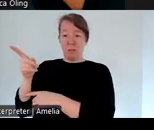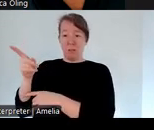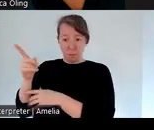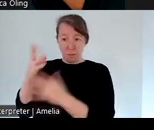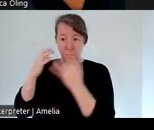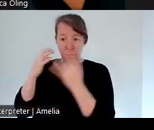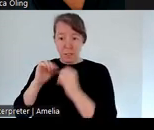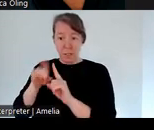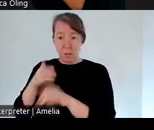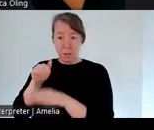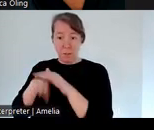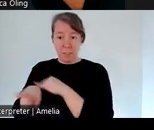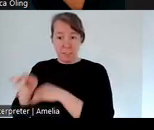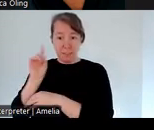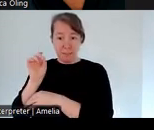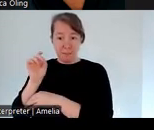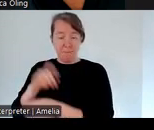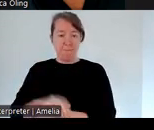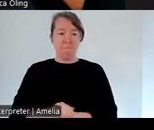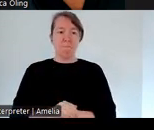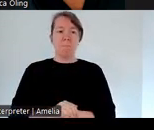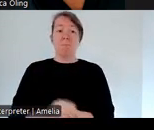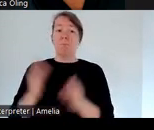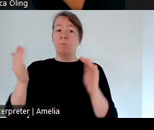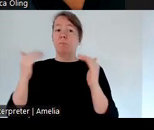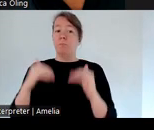Are any comments or notes thorough and clear?